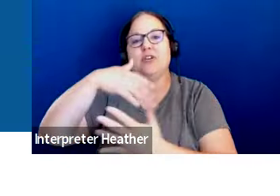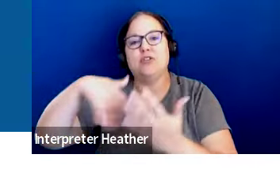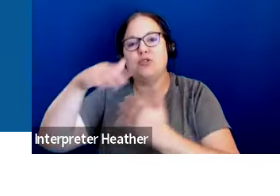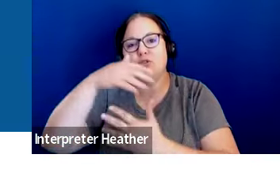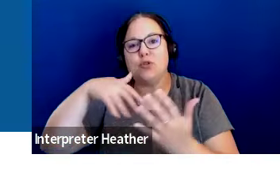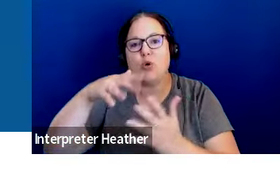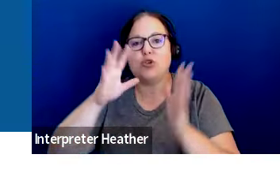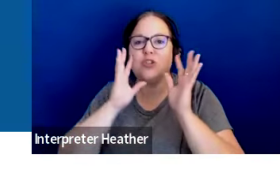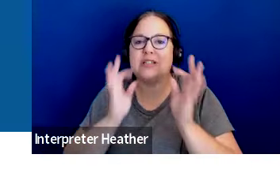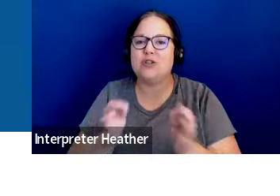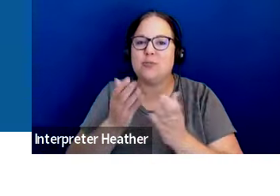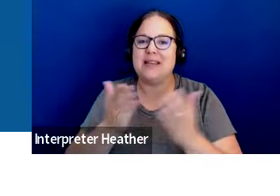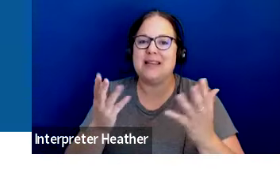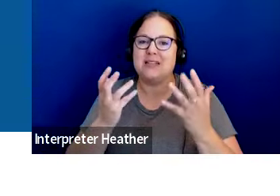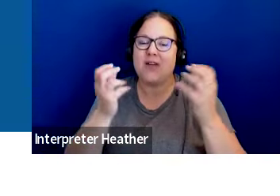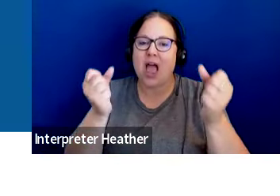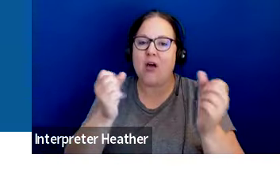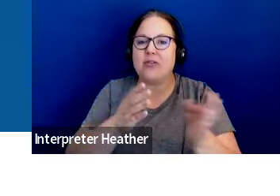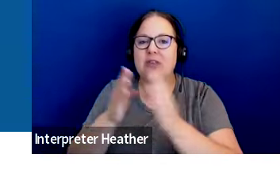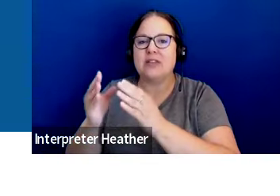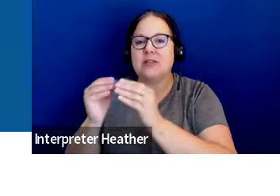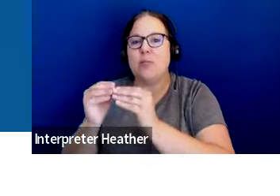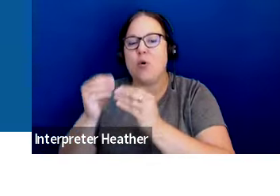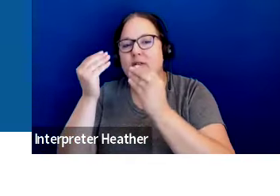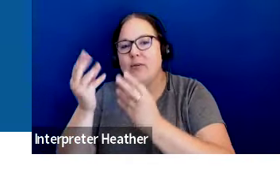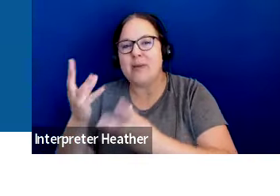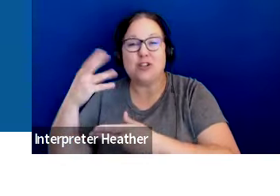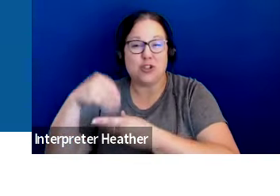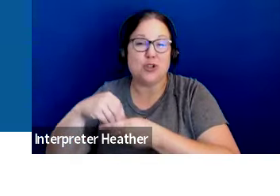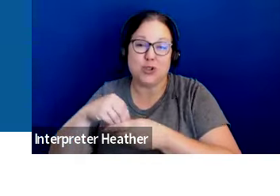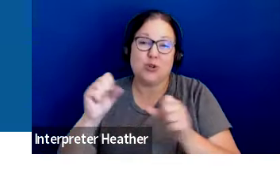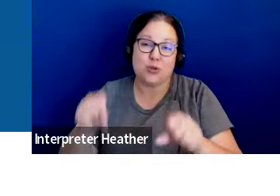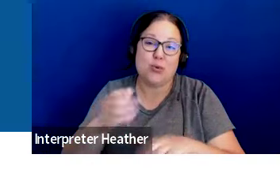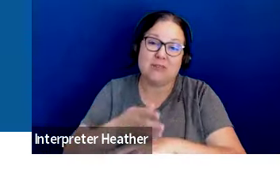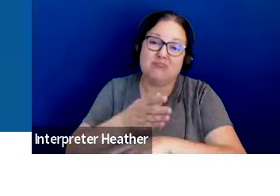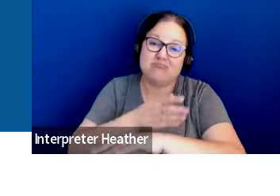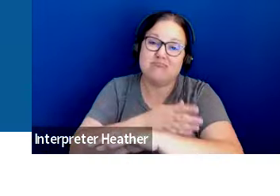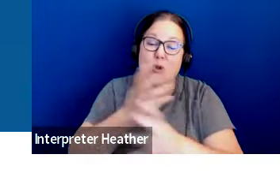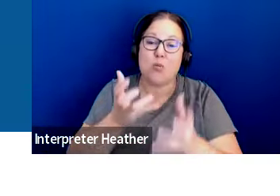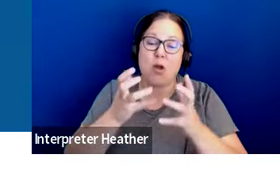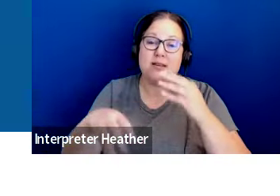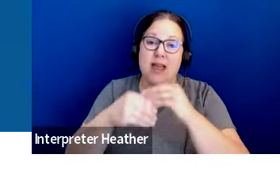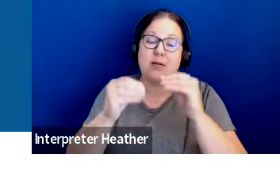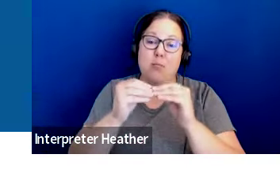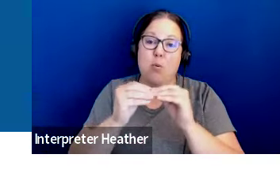and we will identify more data sources to include. We use this dashboard to inform our strategies and